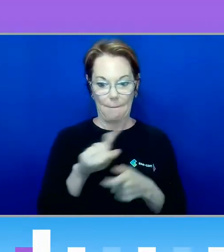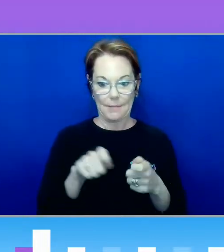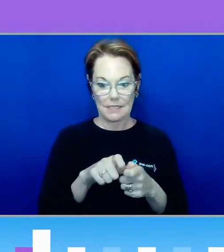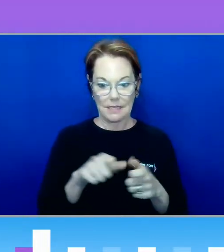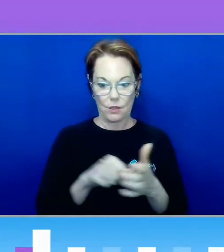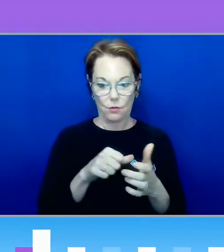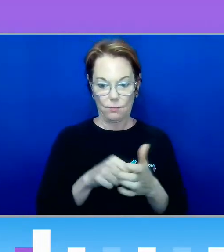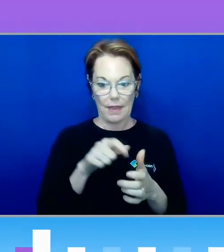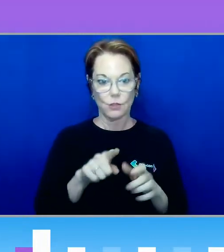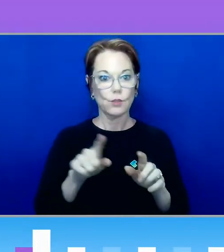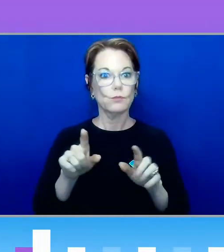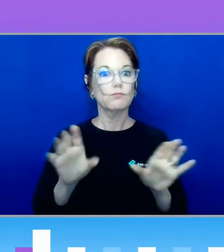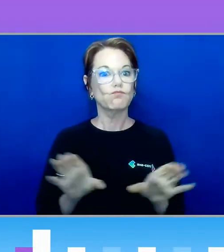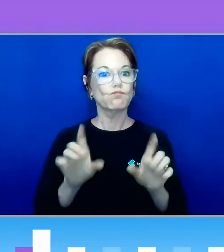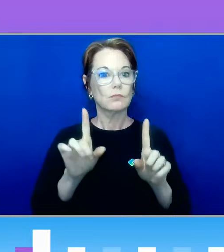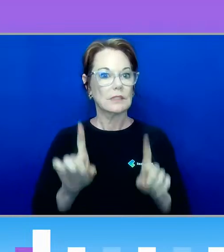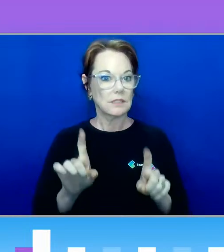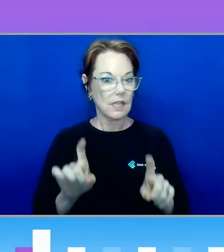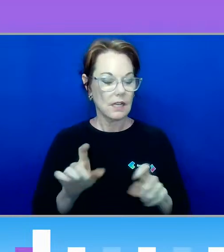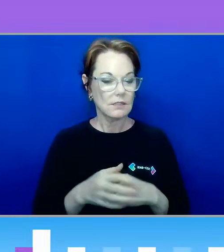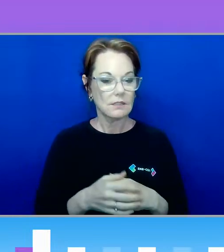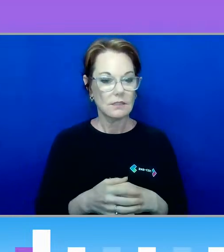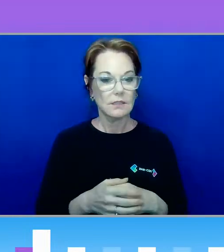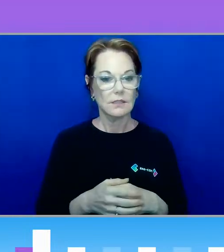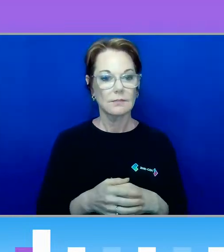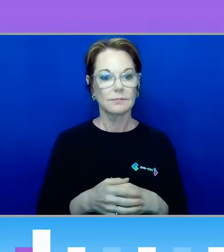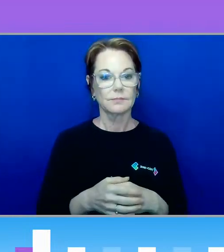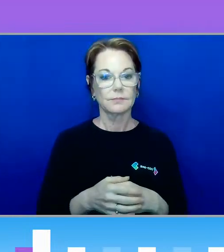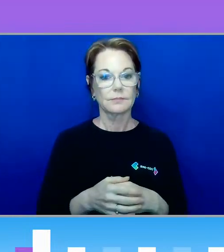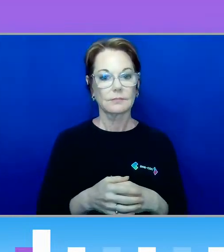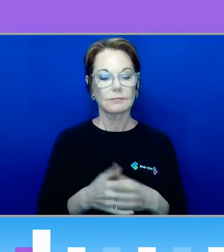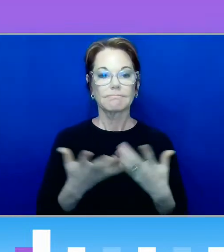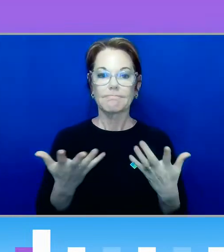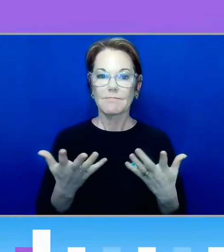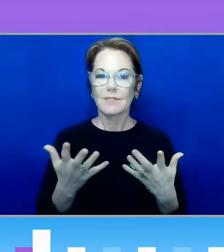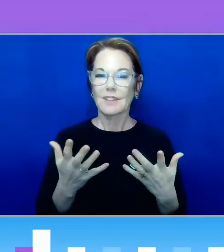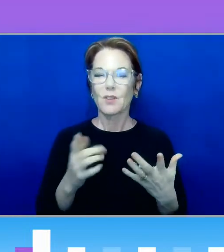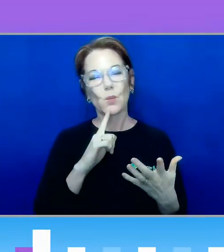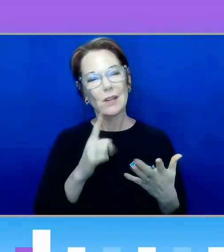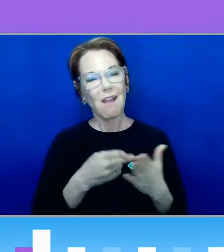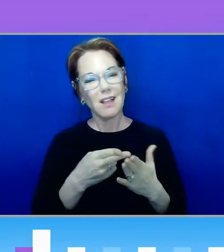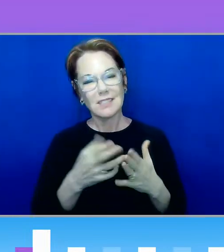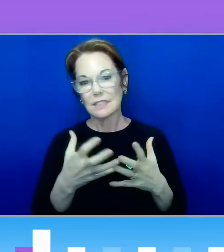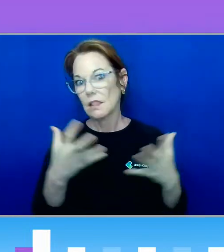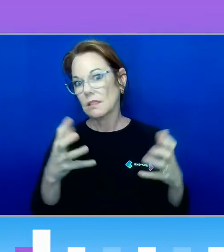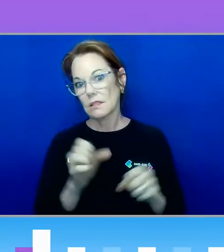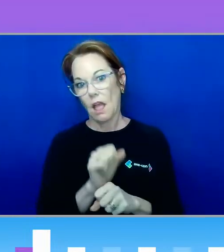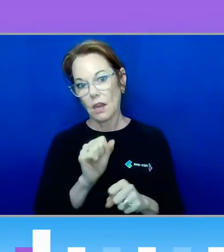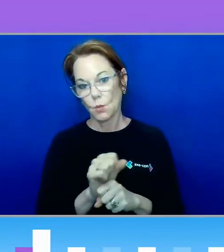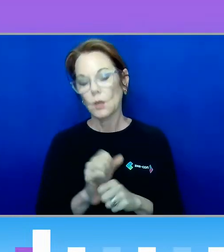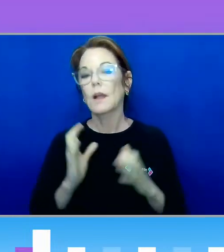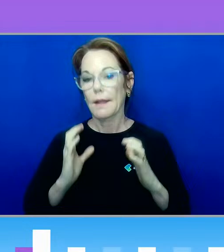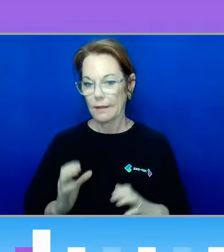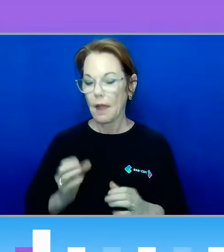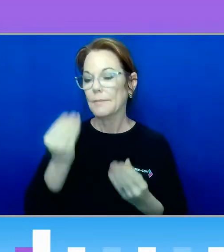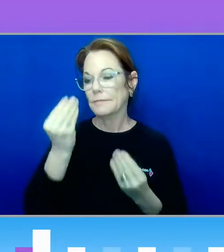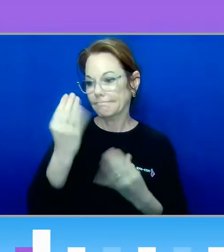you're testing. And that could be a lot of work, right? We've